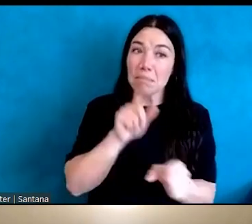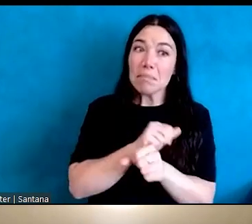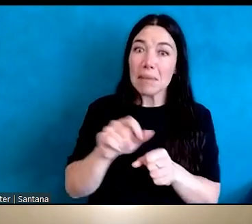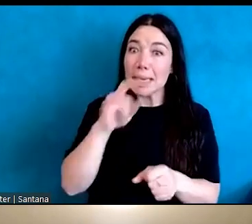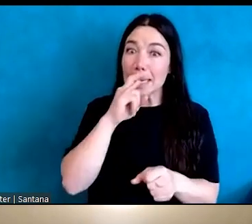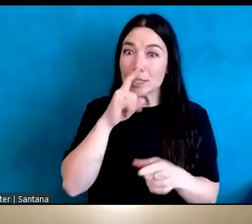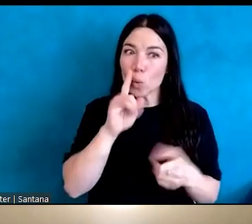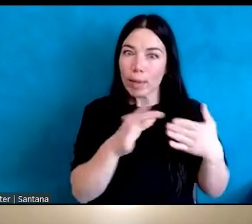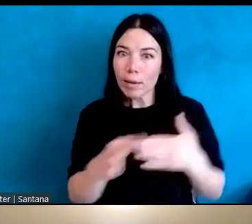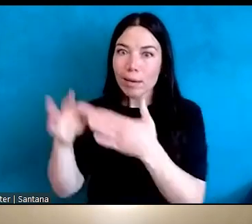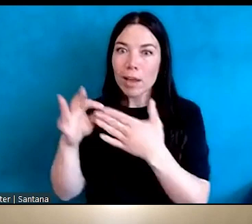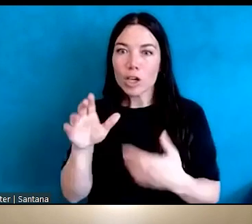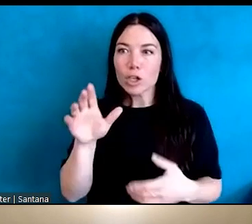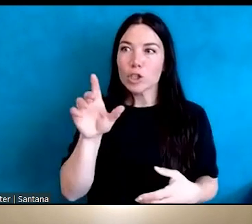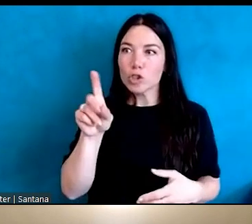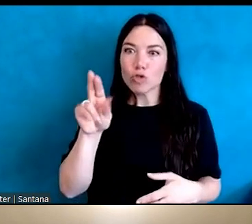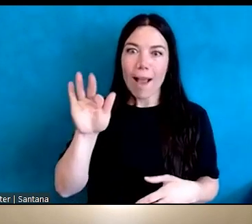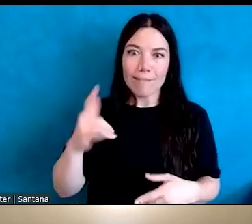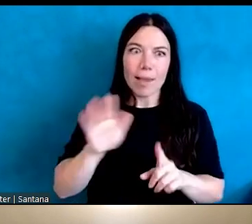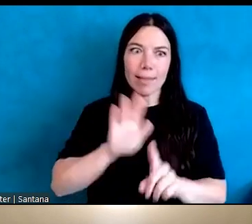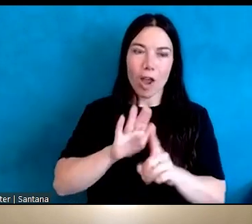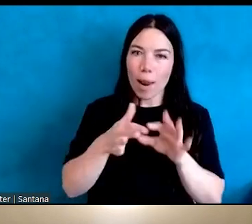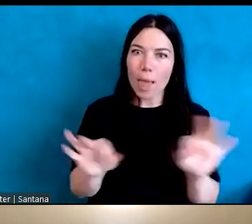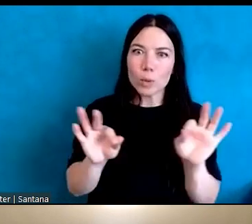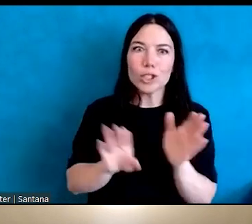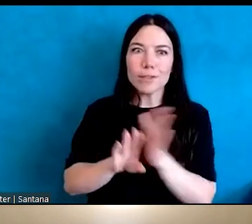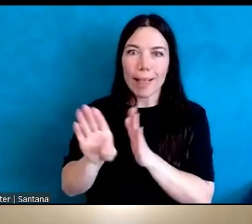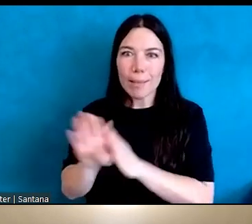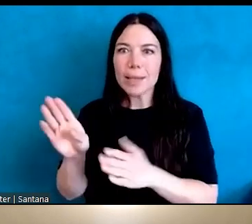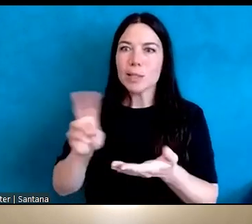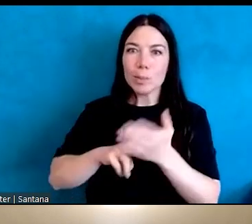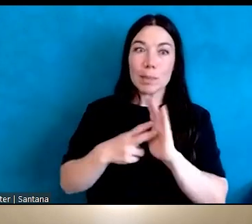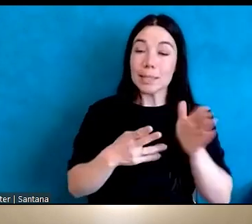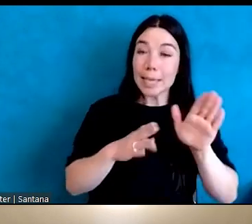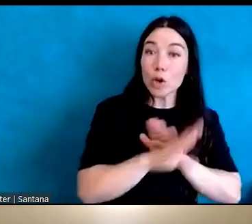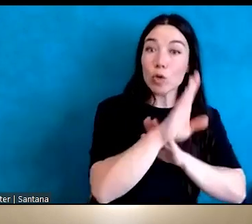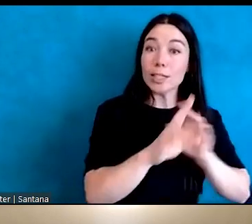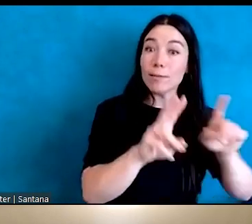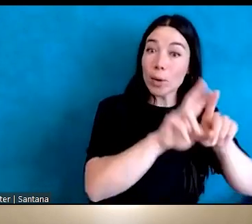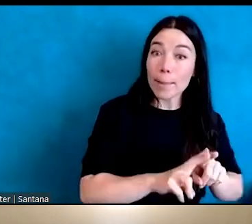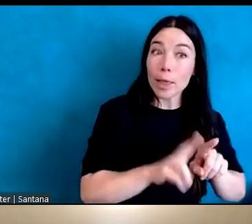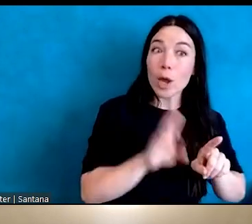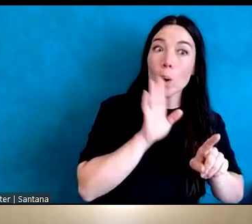So increases in vocabulary, beget increases in conversation, which begets increases in vocabulary again.